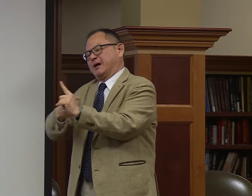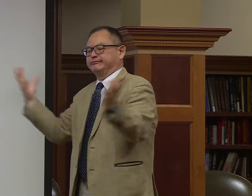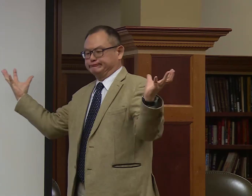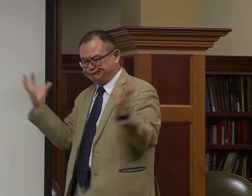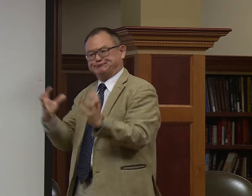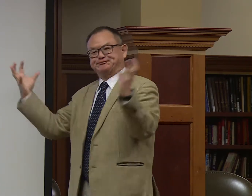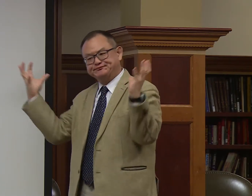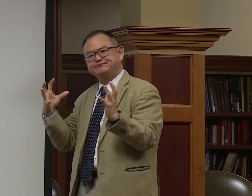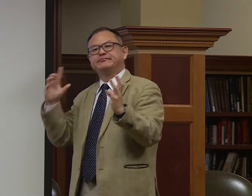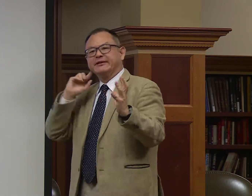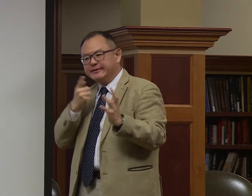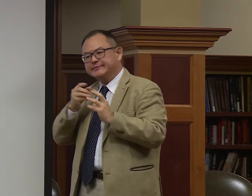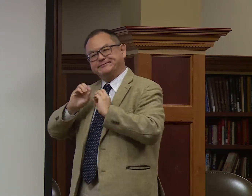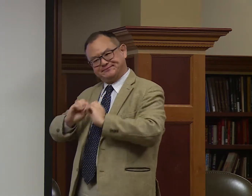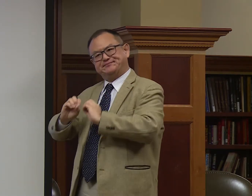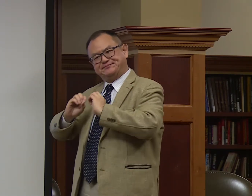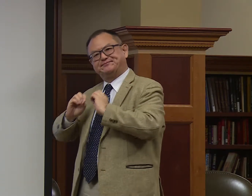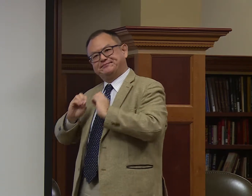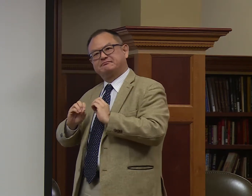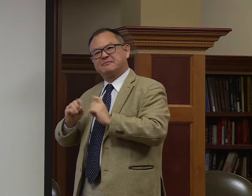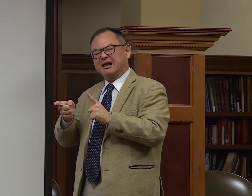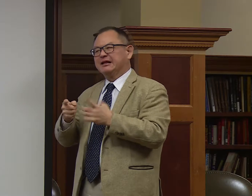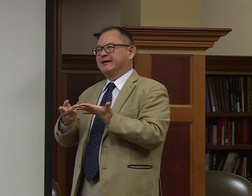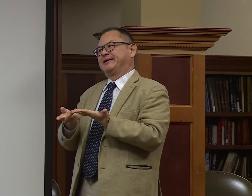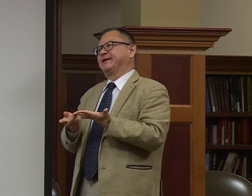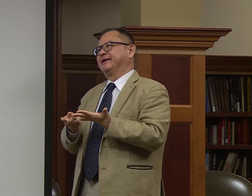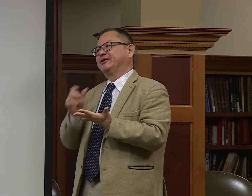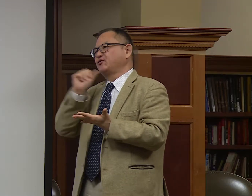and it was not like a formal university course